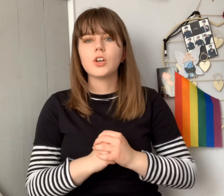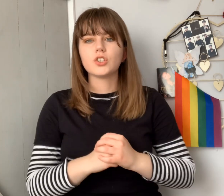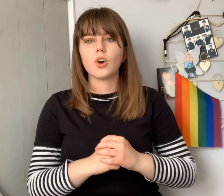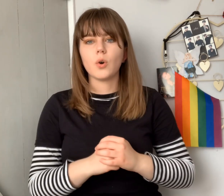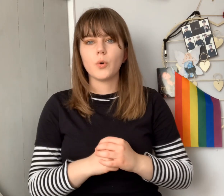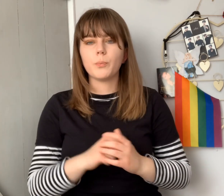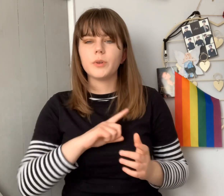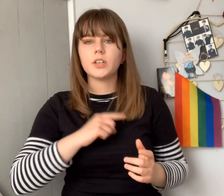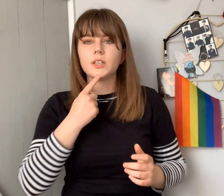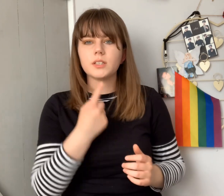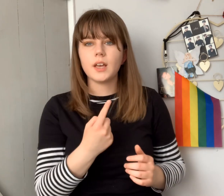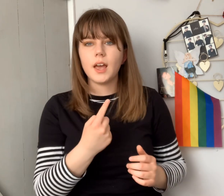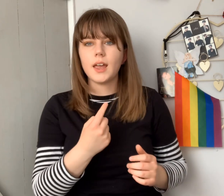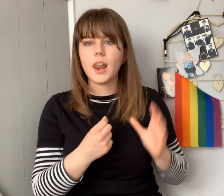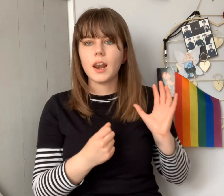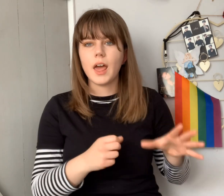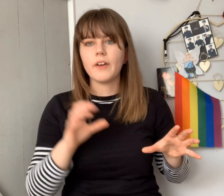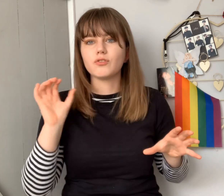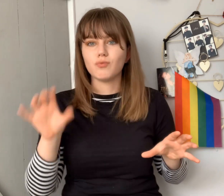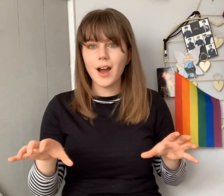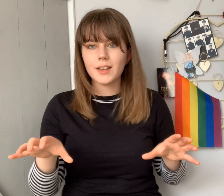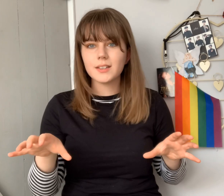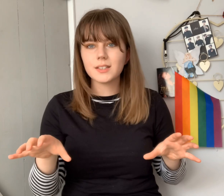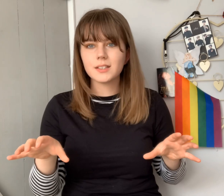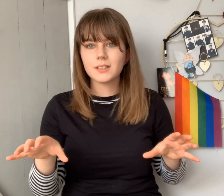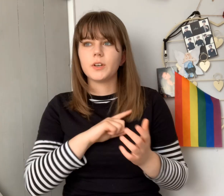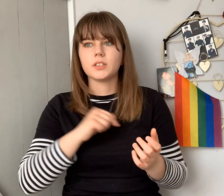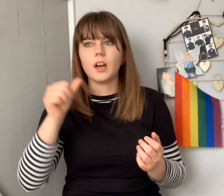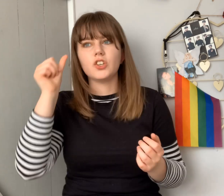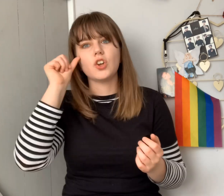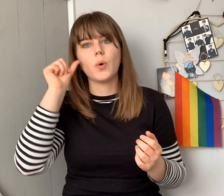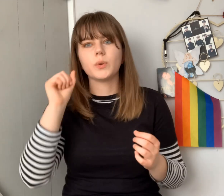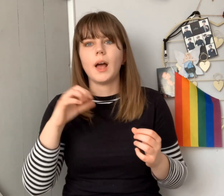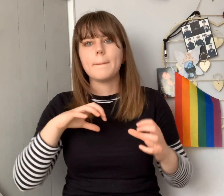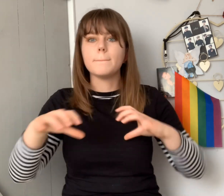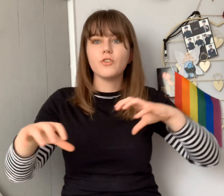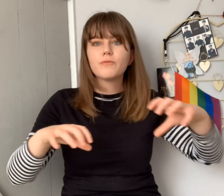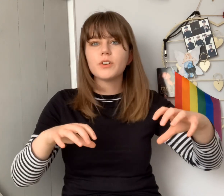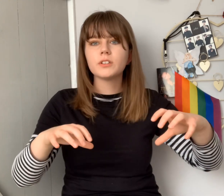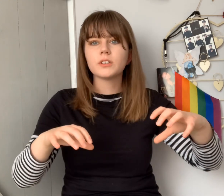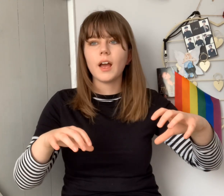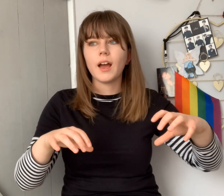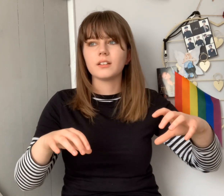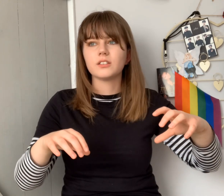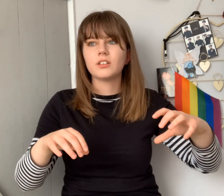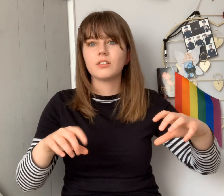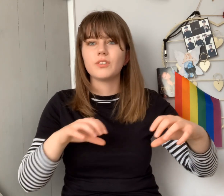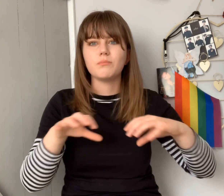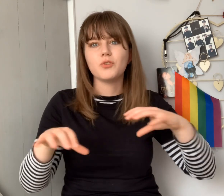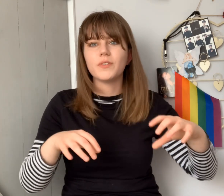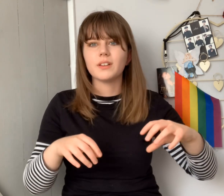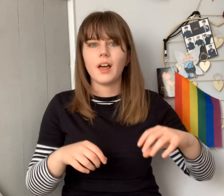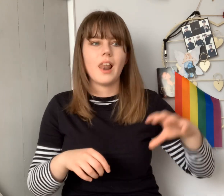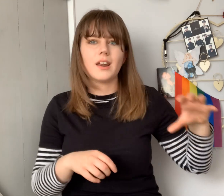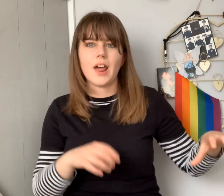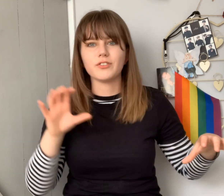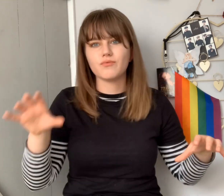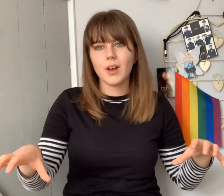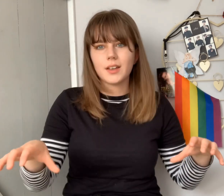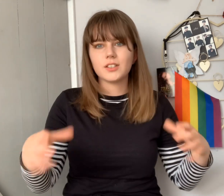So because they say left right because I know they're movement and because they're moving left and right